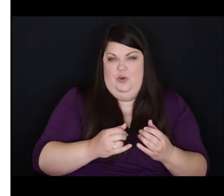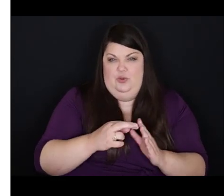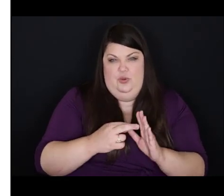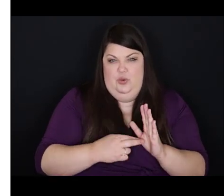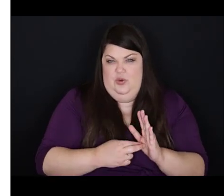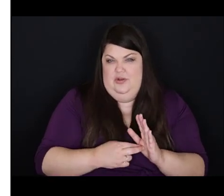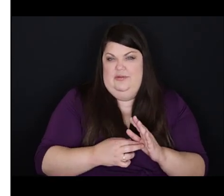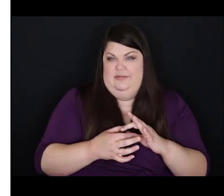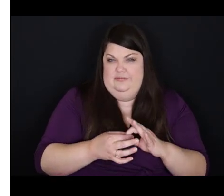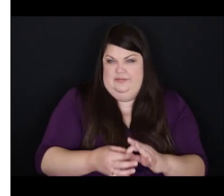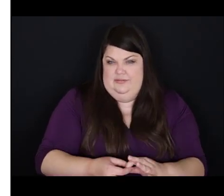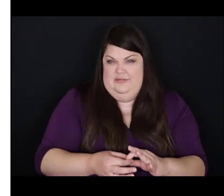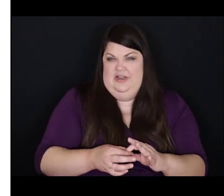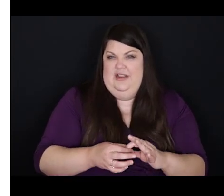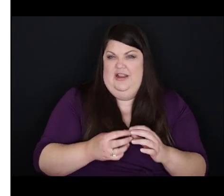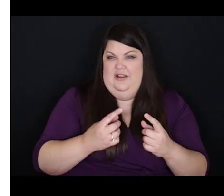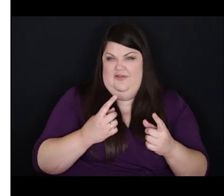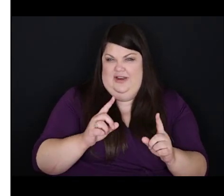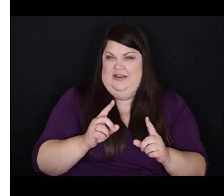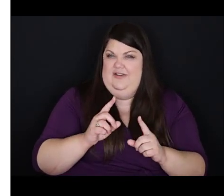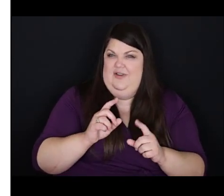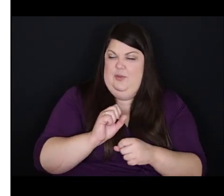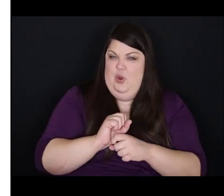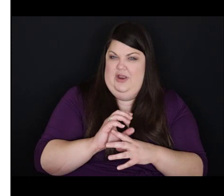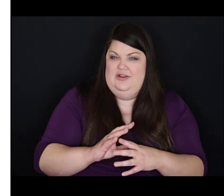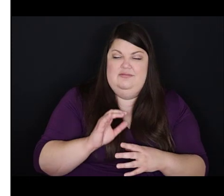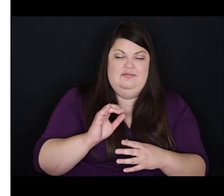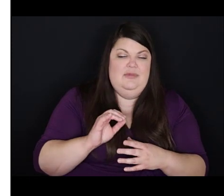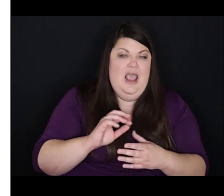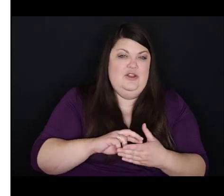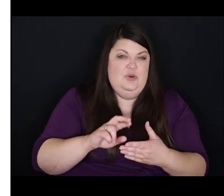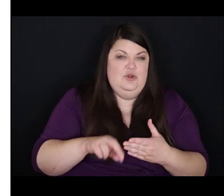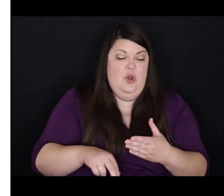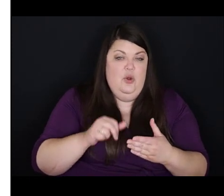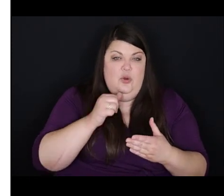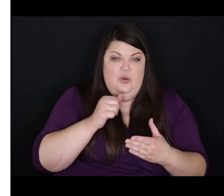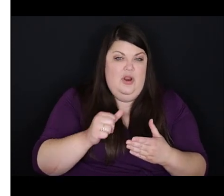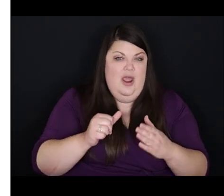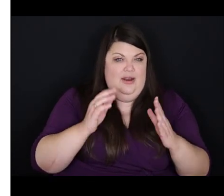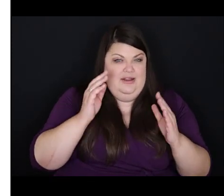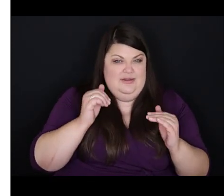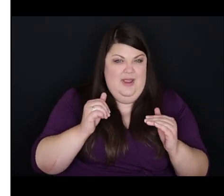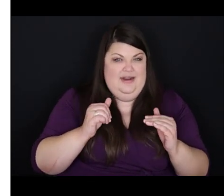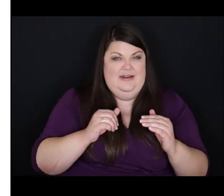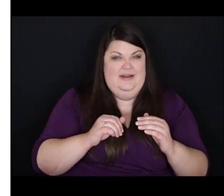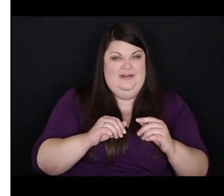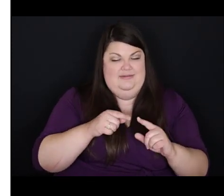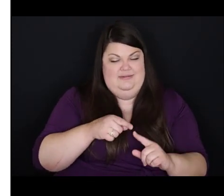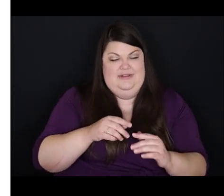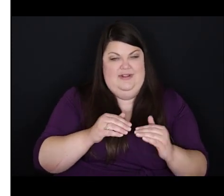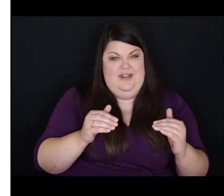As a result, States will not submit expected levels of performance for this indicator and the